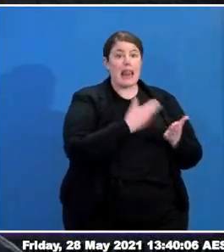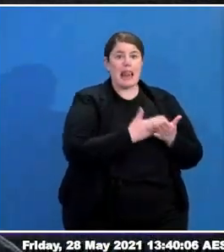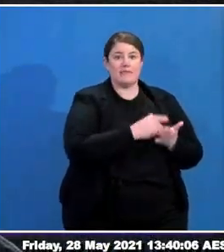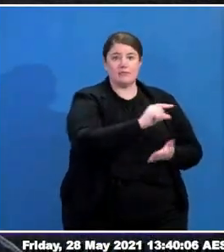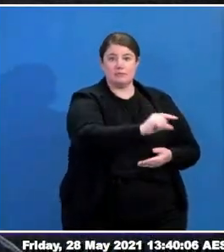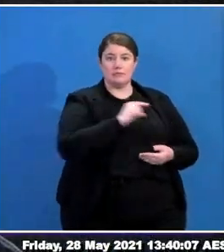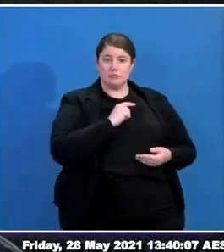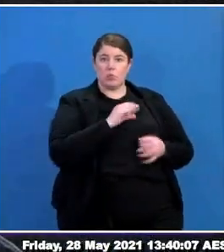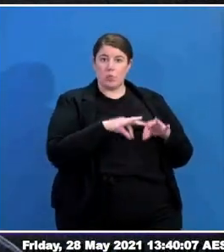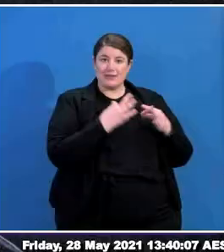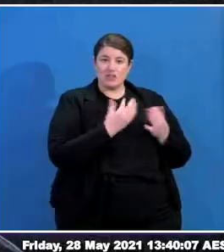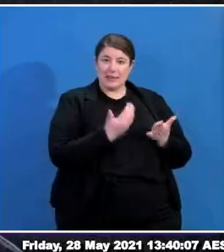MR McNAUGHTON: That would be my assumption, yes.